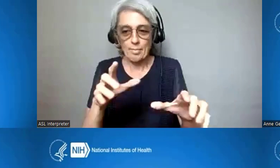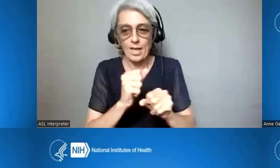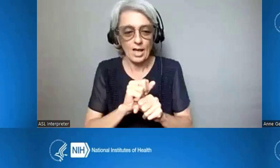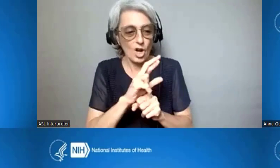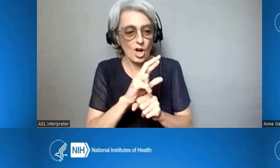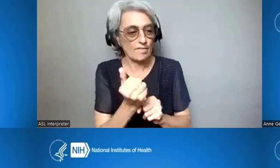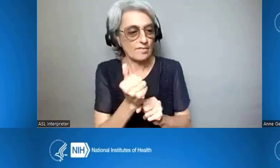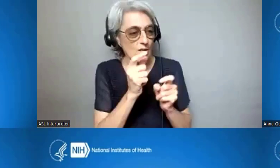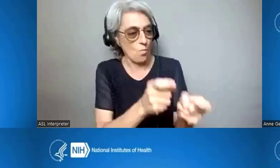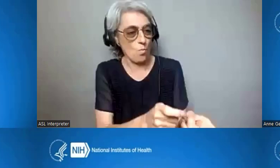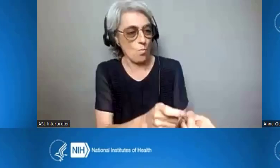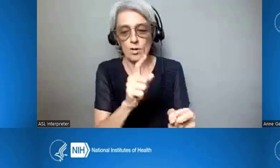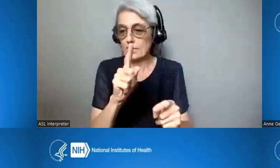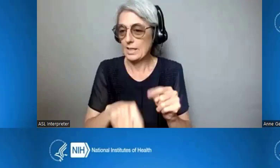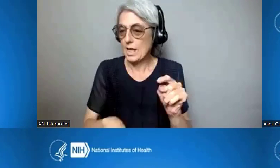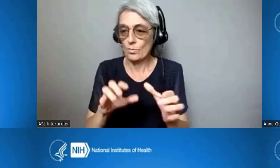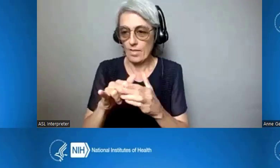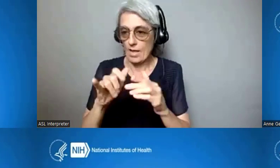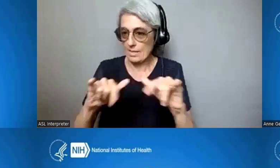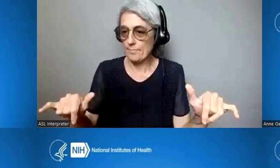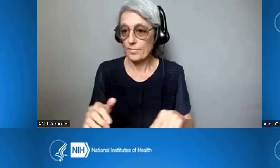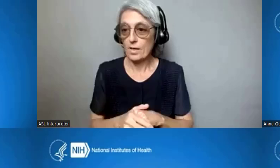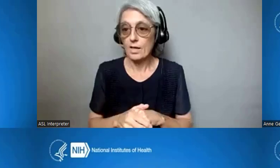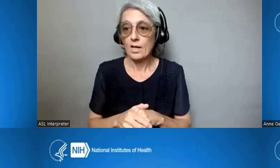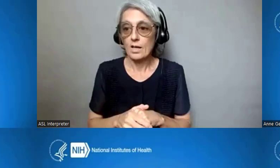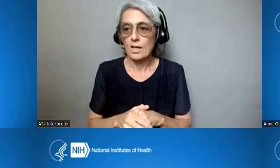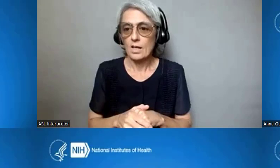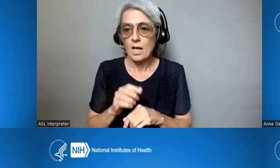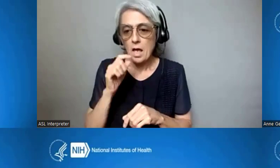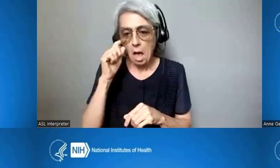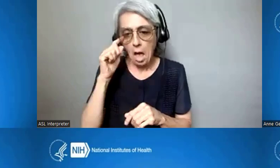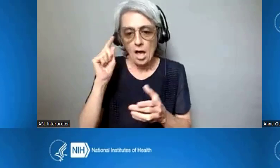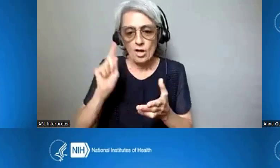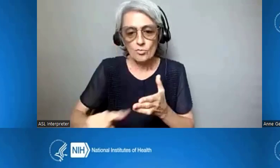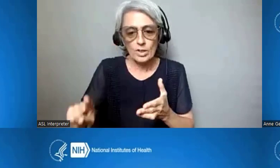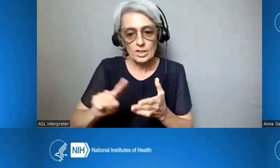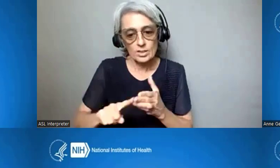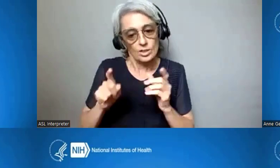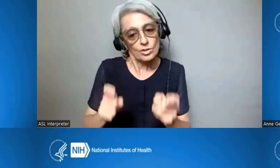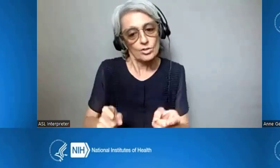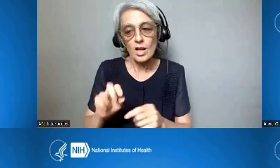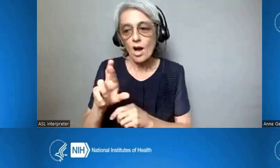So, research grants are of the R series awards. So, these are your R01s, R21s.